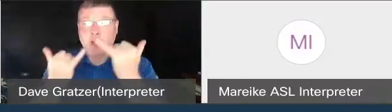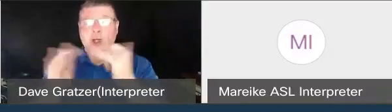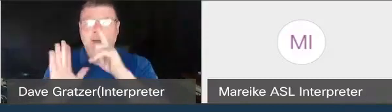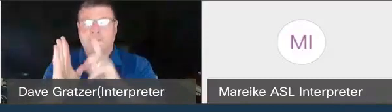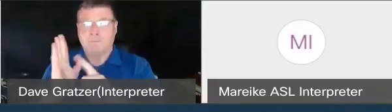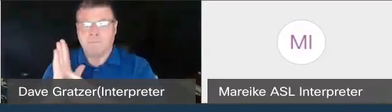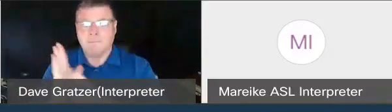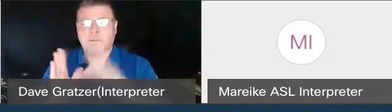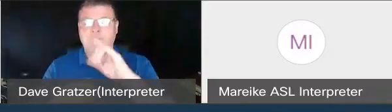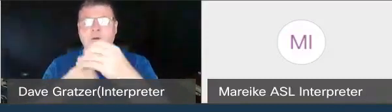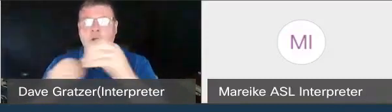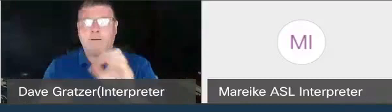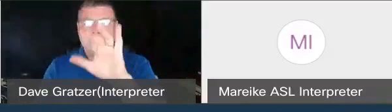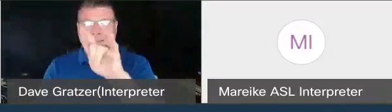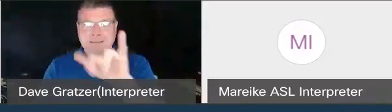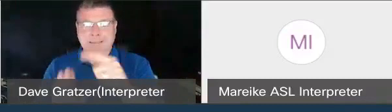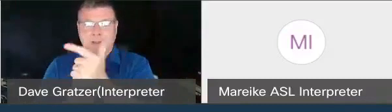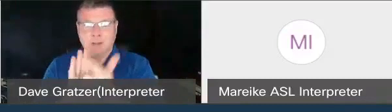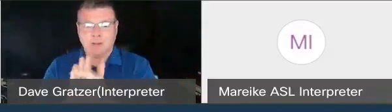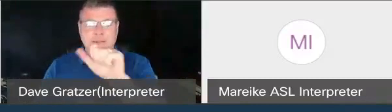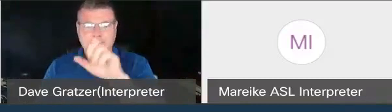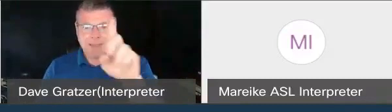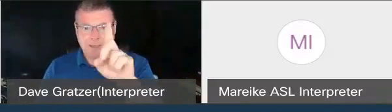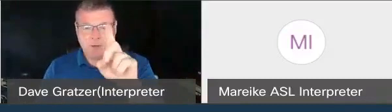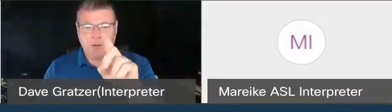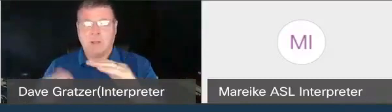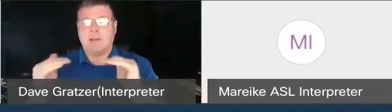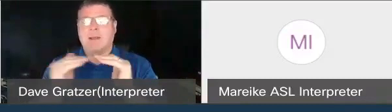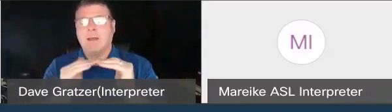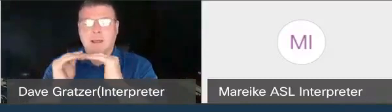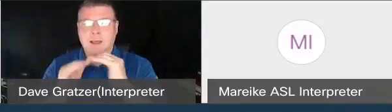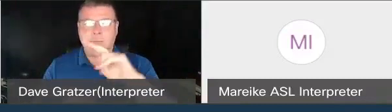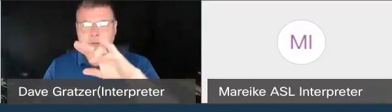for the office of the city attorney San Diego Neighborhood Justice and Collaborative Courts Unit.